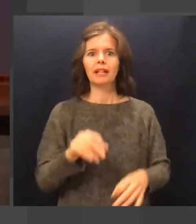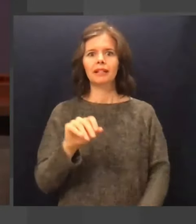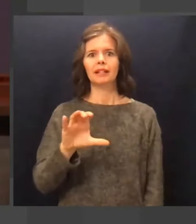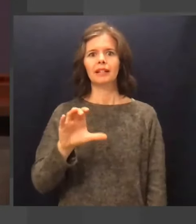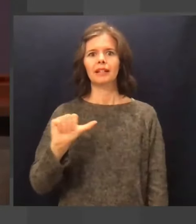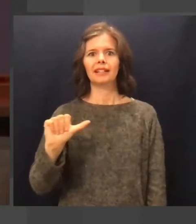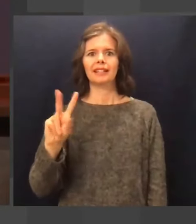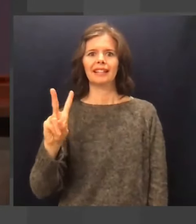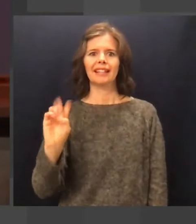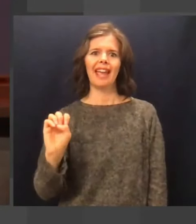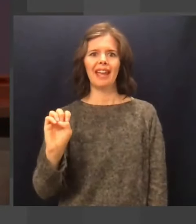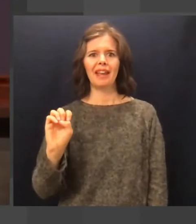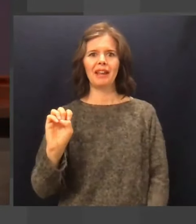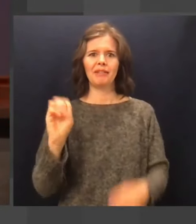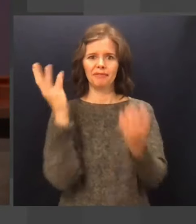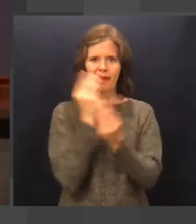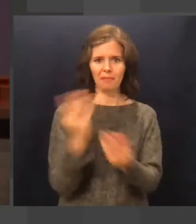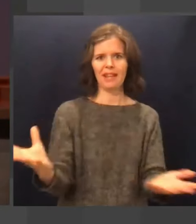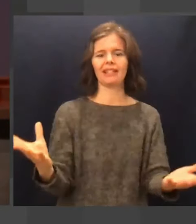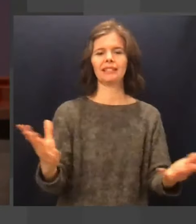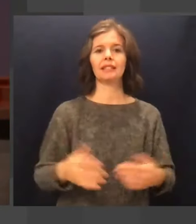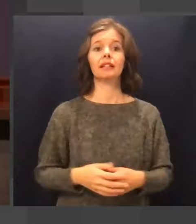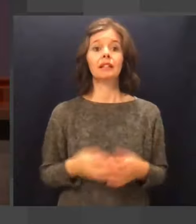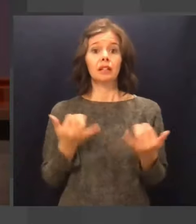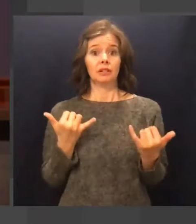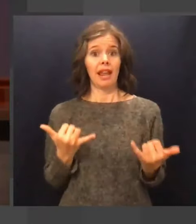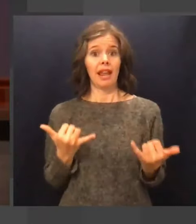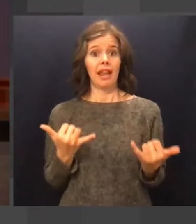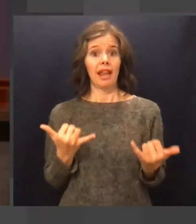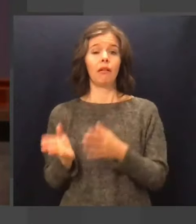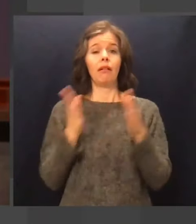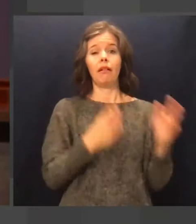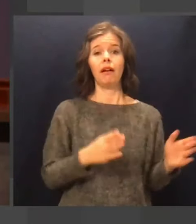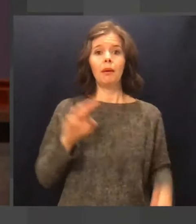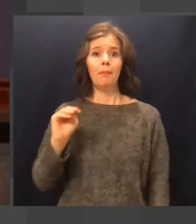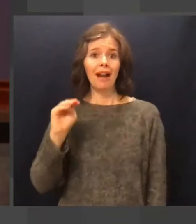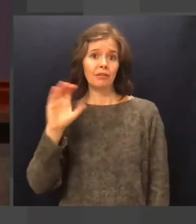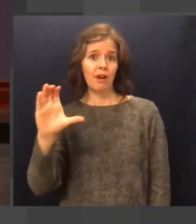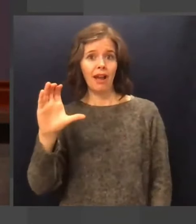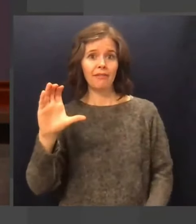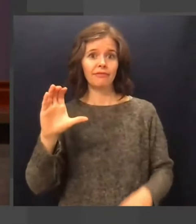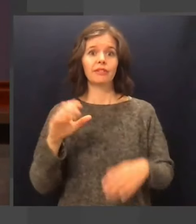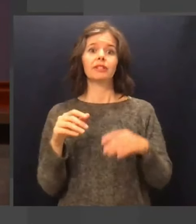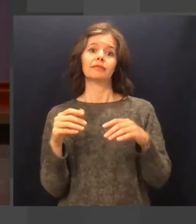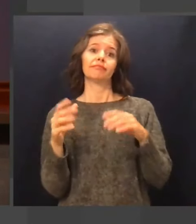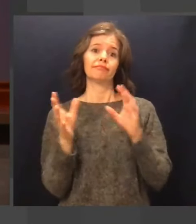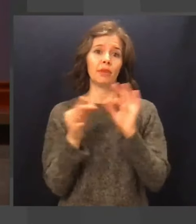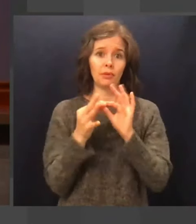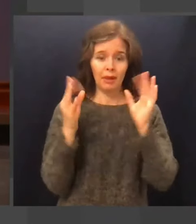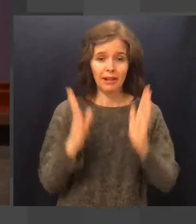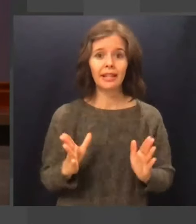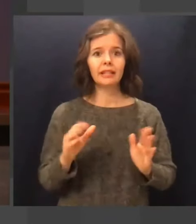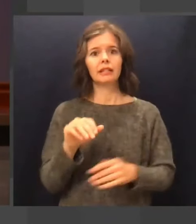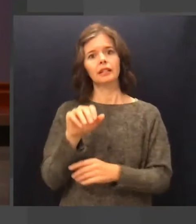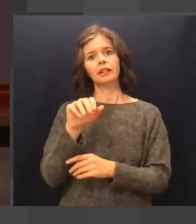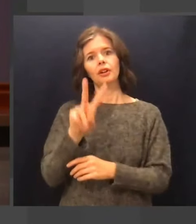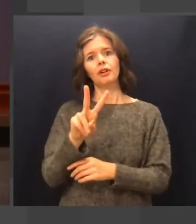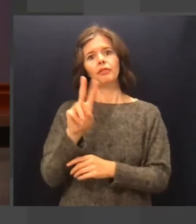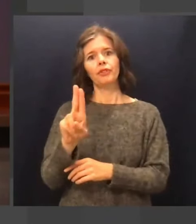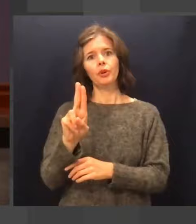NOW LET'S HEAD OVER TO MINECRAFT